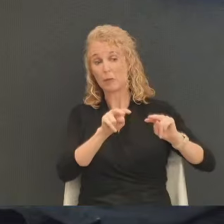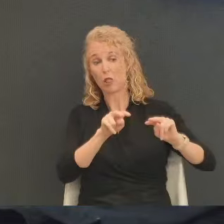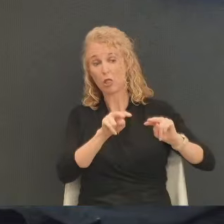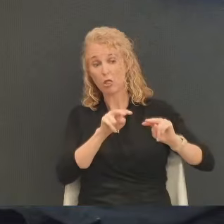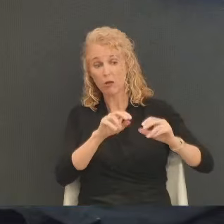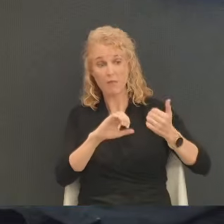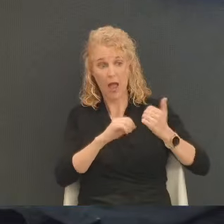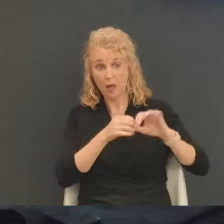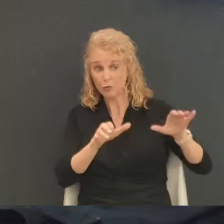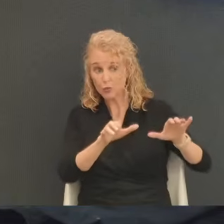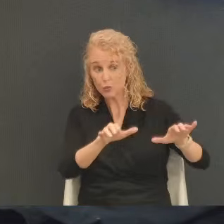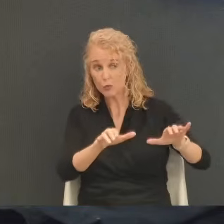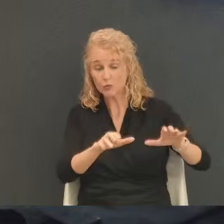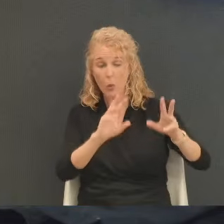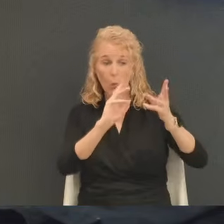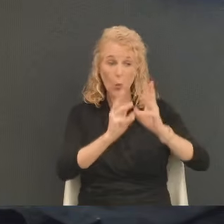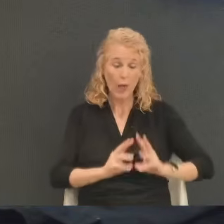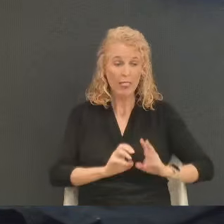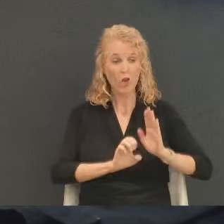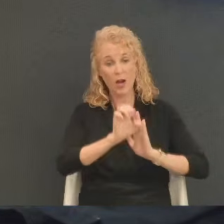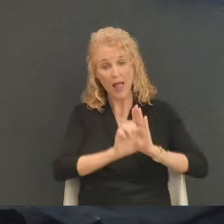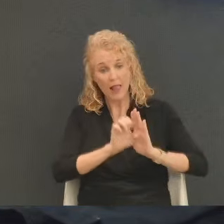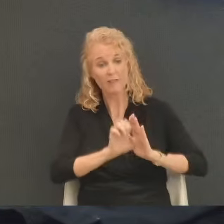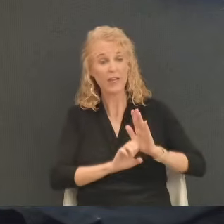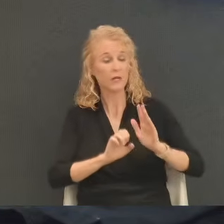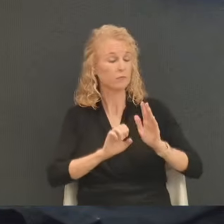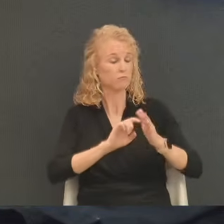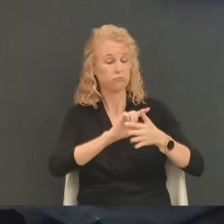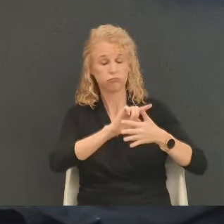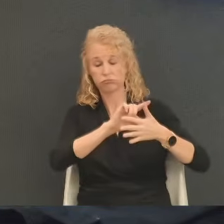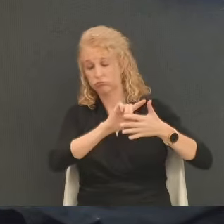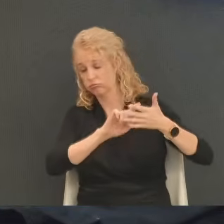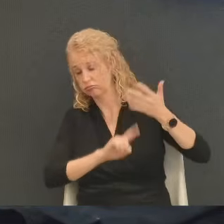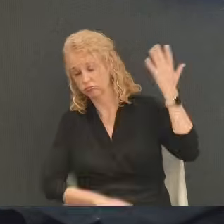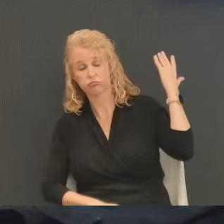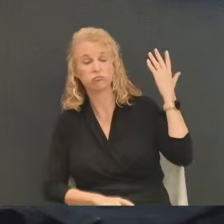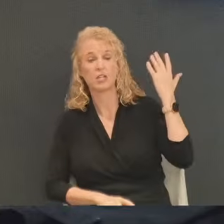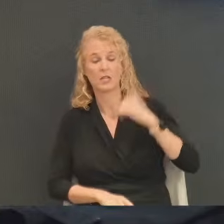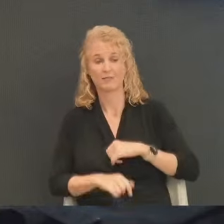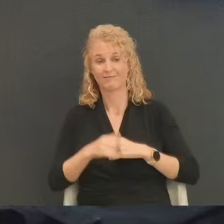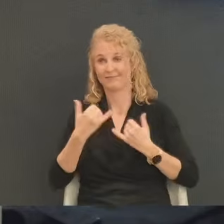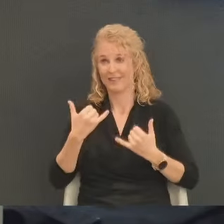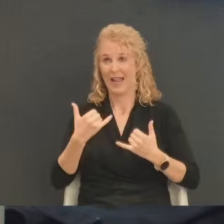you know, elevator repair, all the all the things, all that infrastructure stuff to get us to where